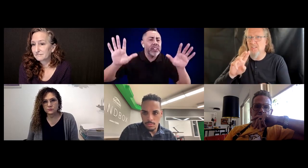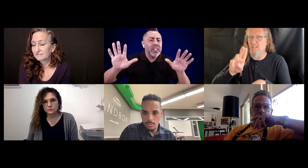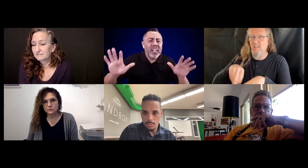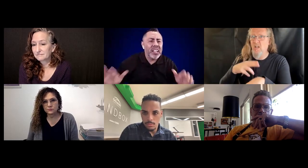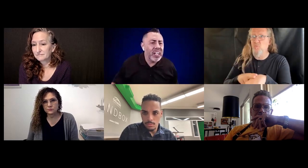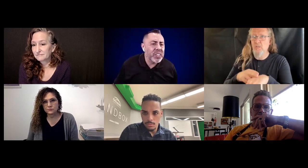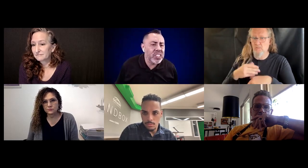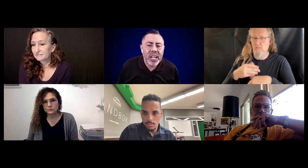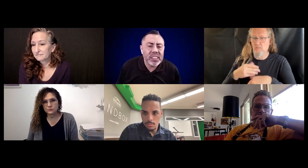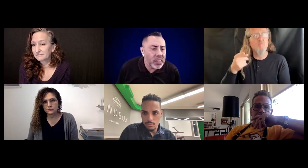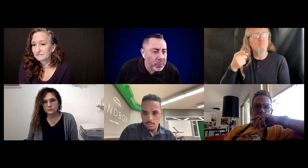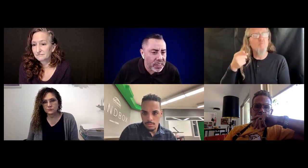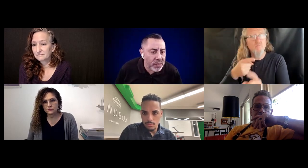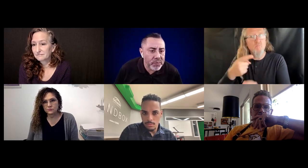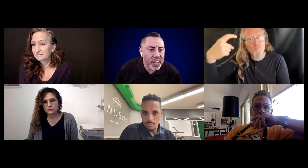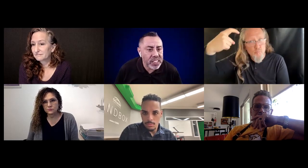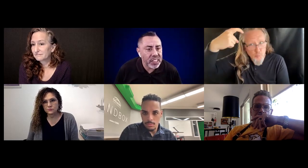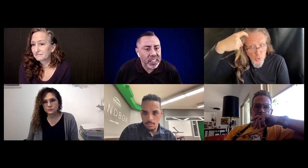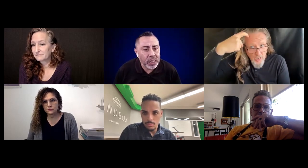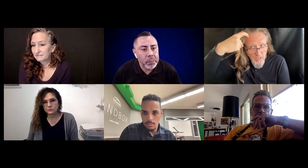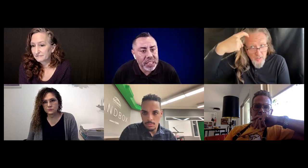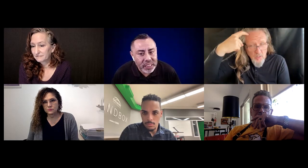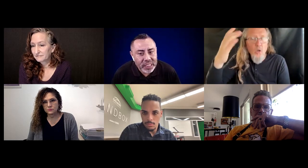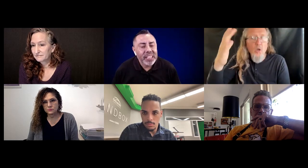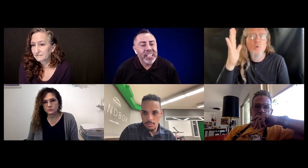And I want to be clear a language is not something that is invented in a committee.